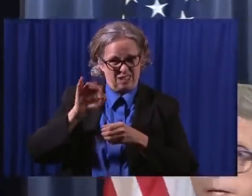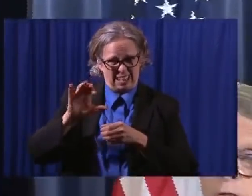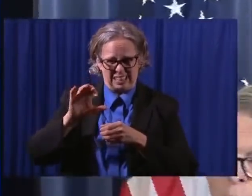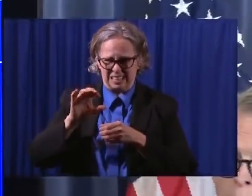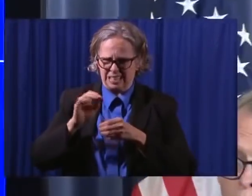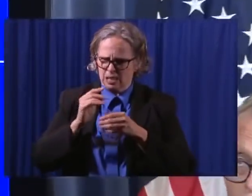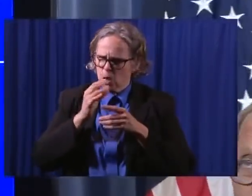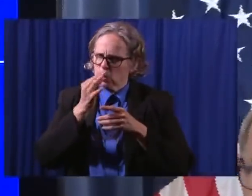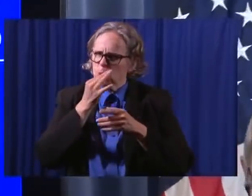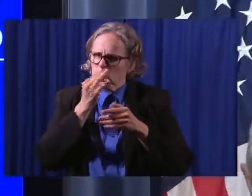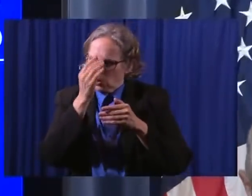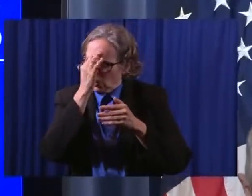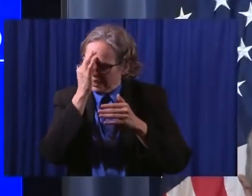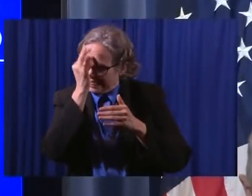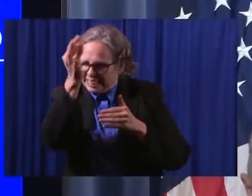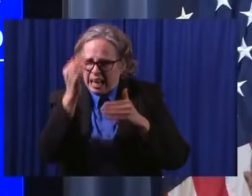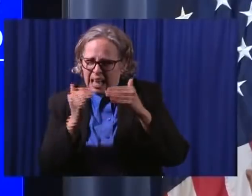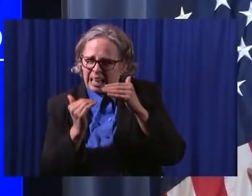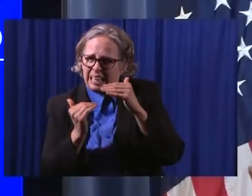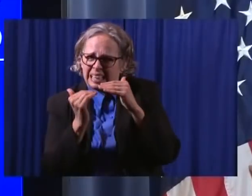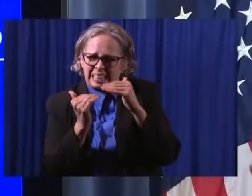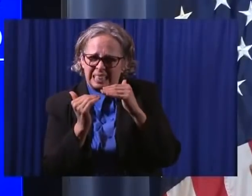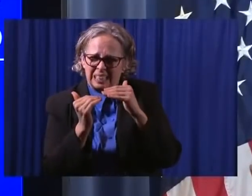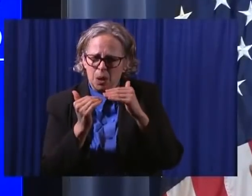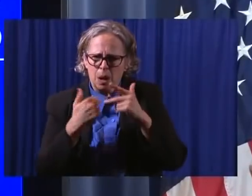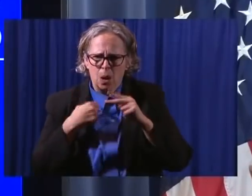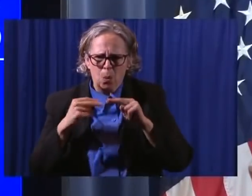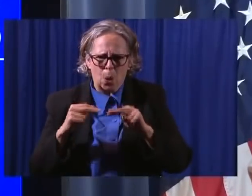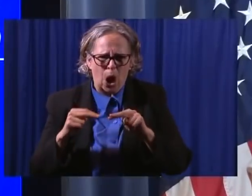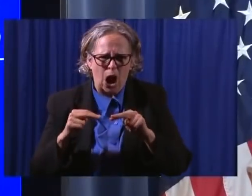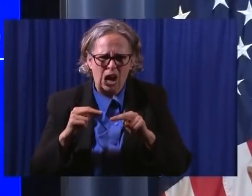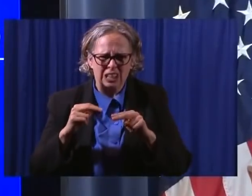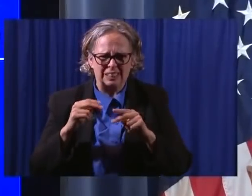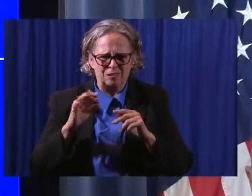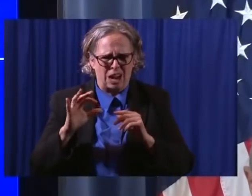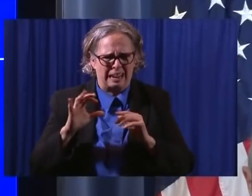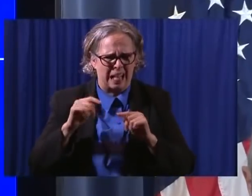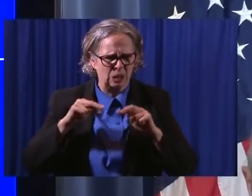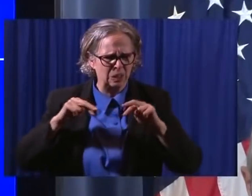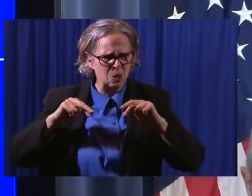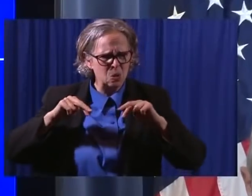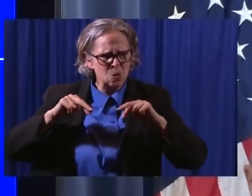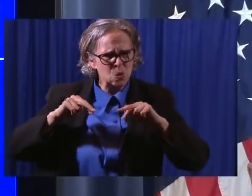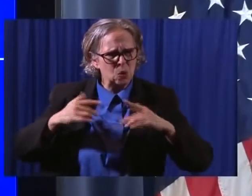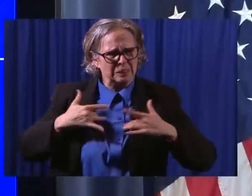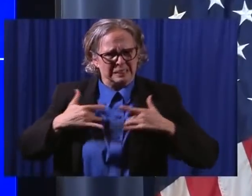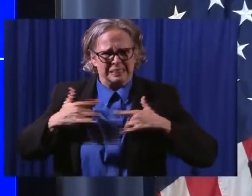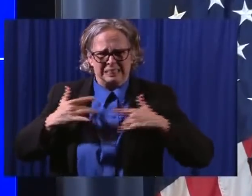THAT BACK UP THERE, YOU WILL SEE AND WE WILL GET TO IN A MINUTE TO, BUT FRANKLIN COUNTY. RANKIN COUNTY IS NOW ON THE WATCH LIST.